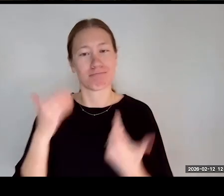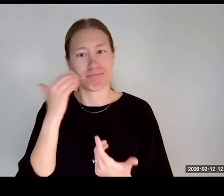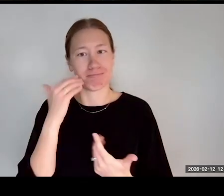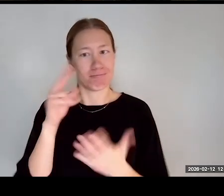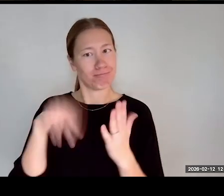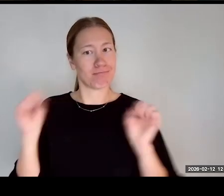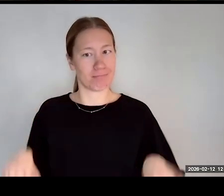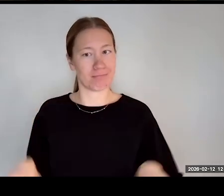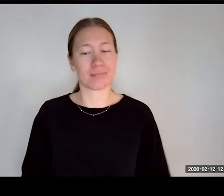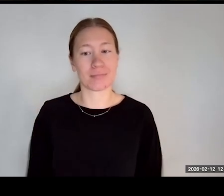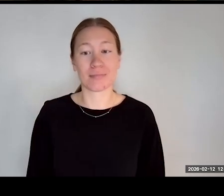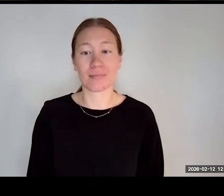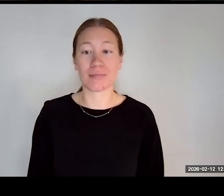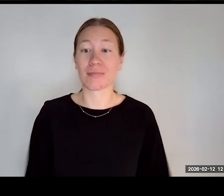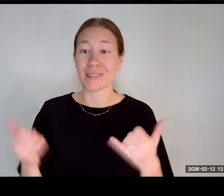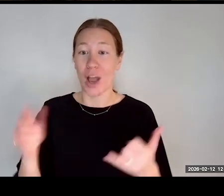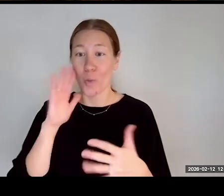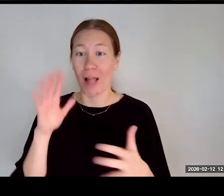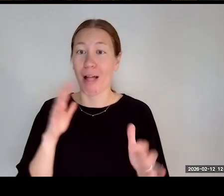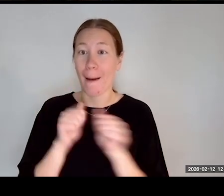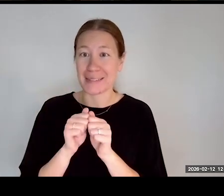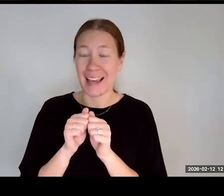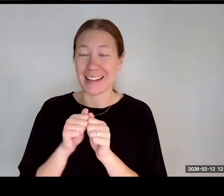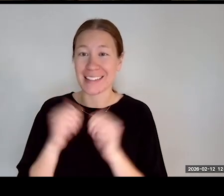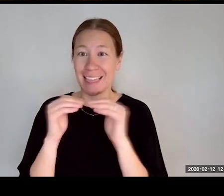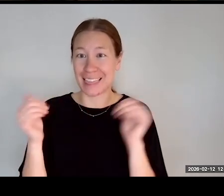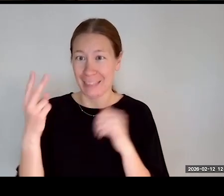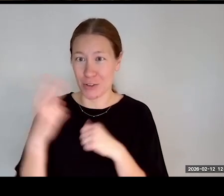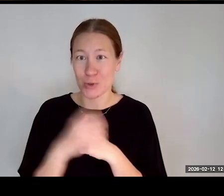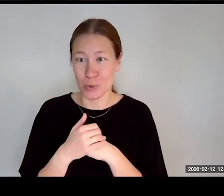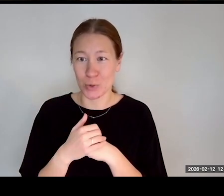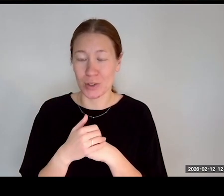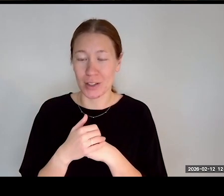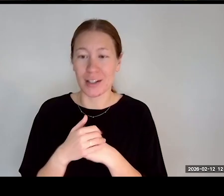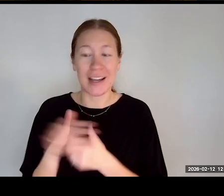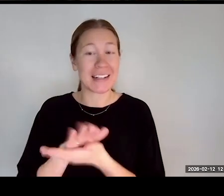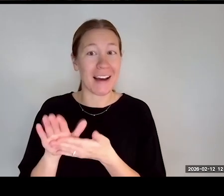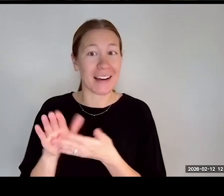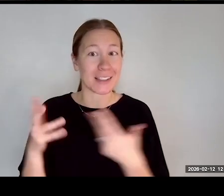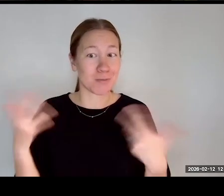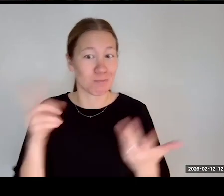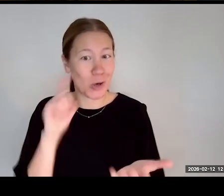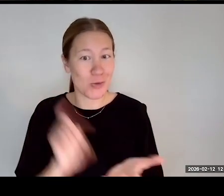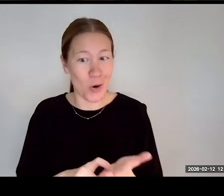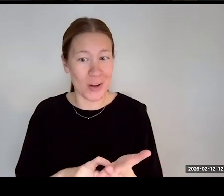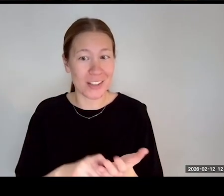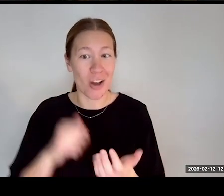and I'm going to update heading level two. And when I update heading level two, the nice thing that's going to happen is it's going to update all